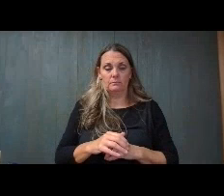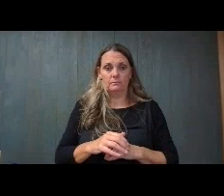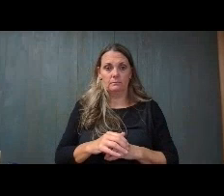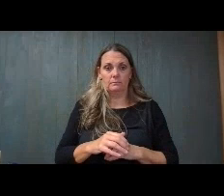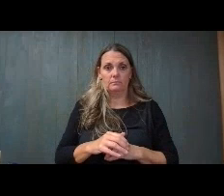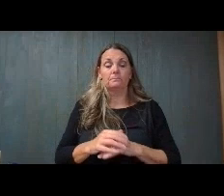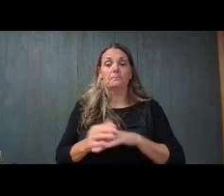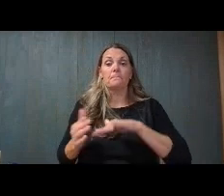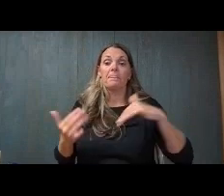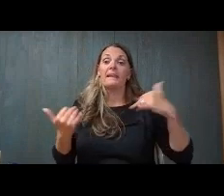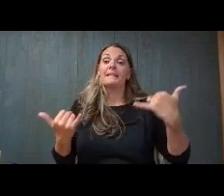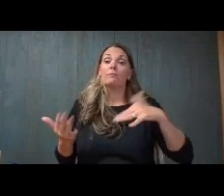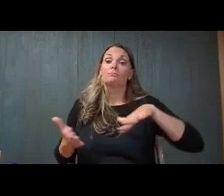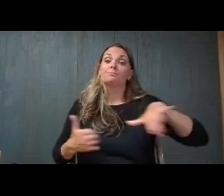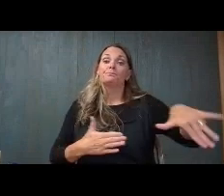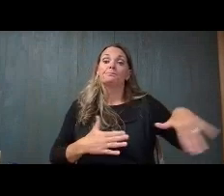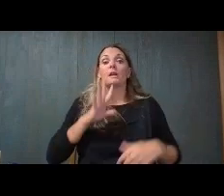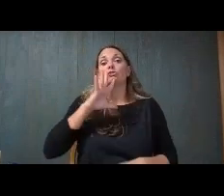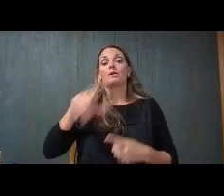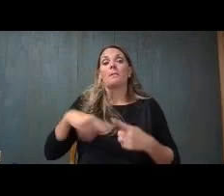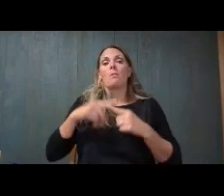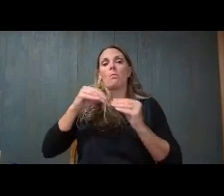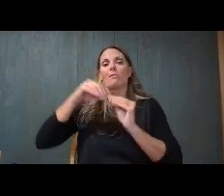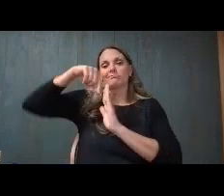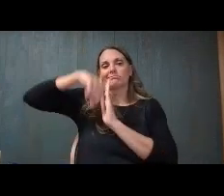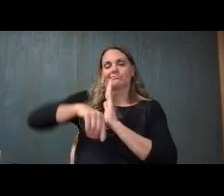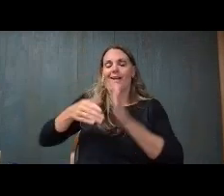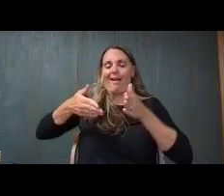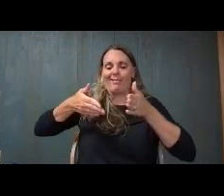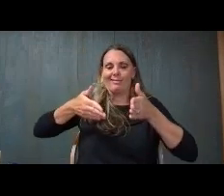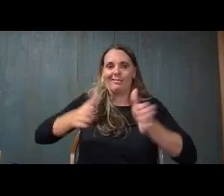Let's talk a little bit more about the allowable staffing ratios.